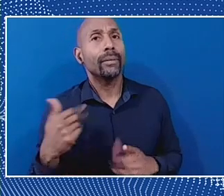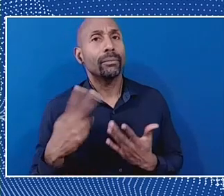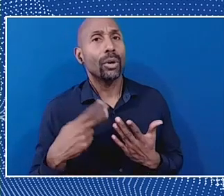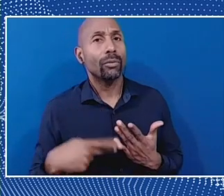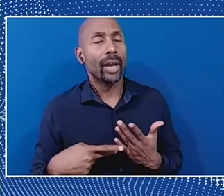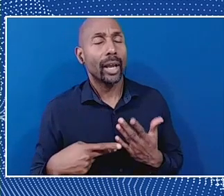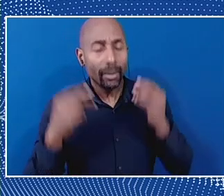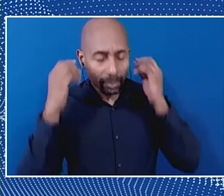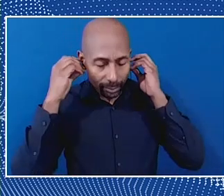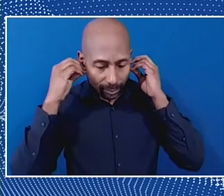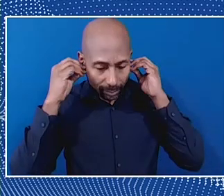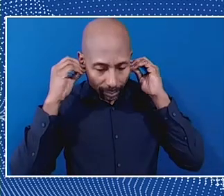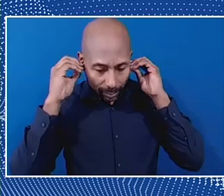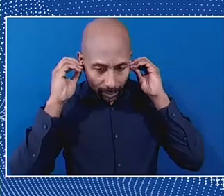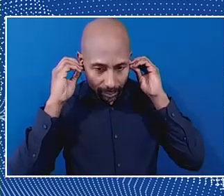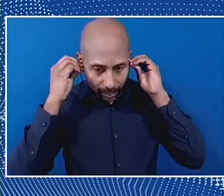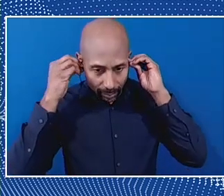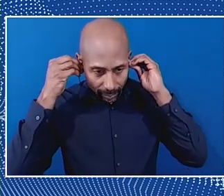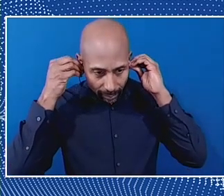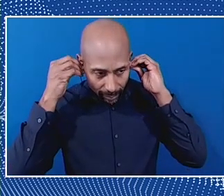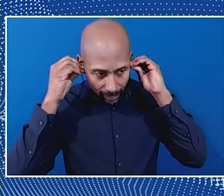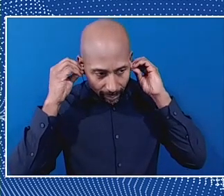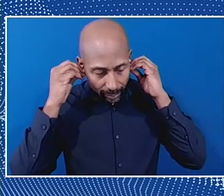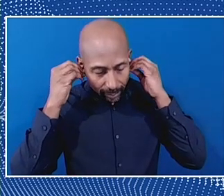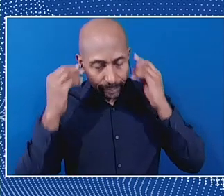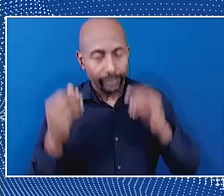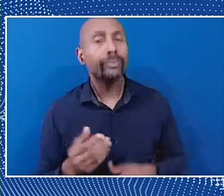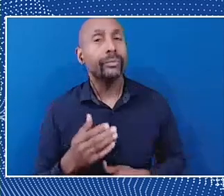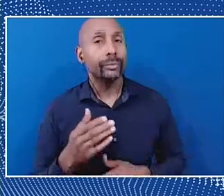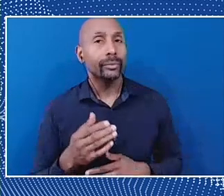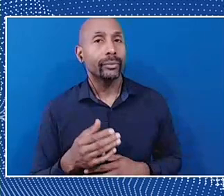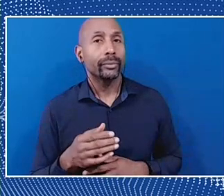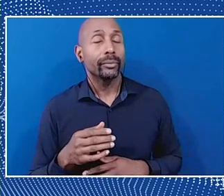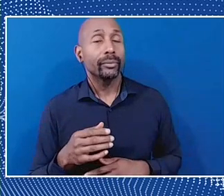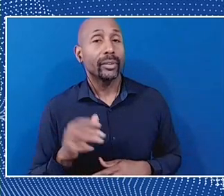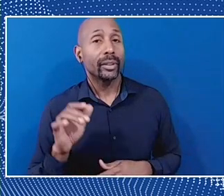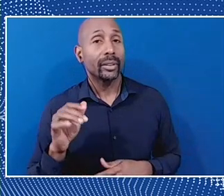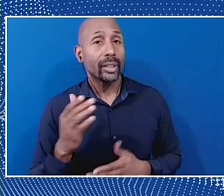application was required, such as Public Service Loan Forgiveness and Borrower